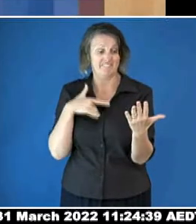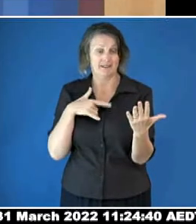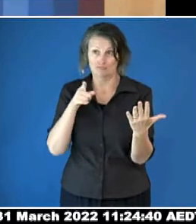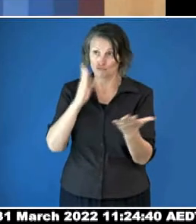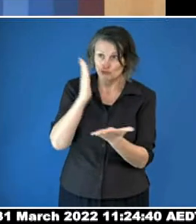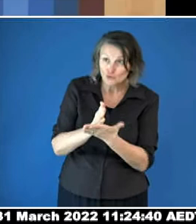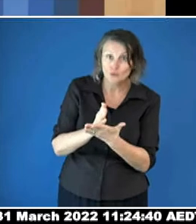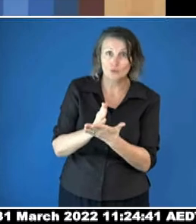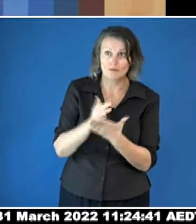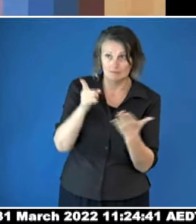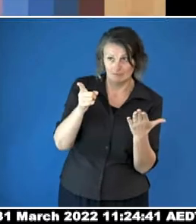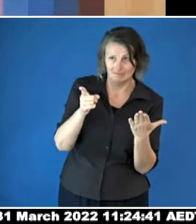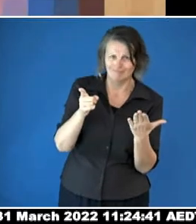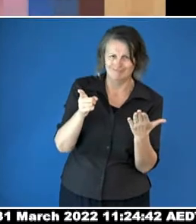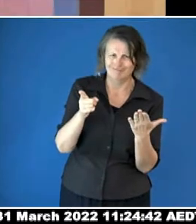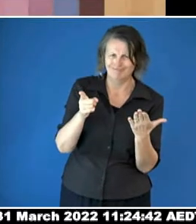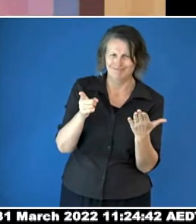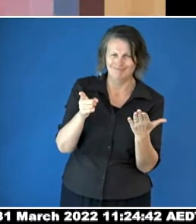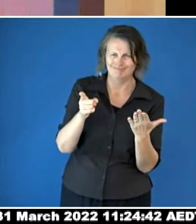didn't feel very genuine I guess is the word.